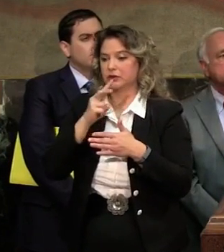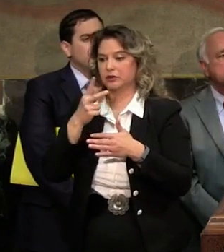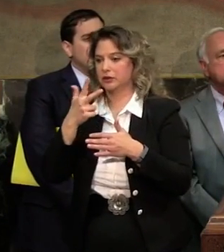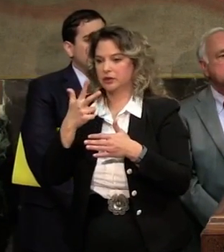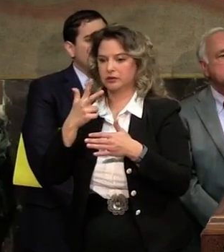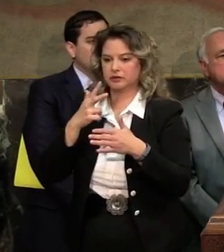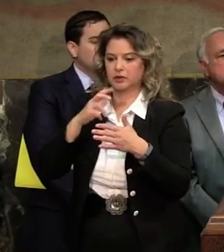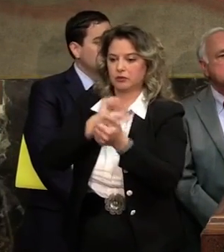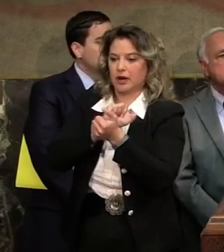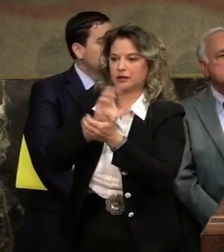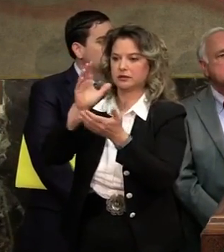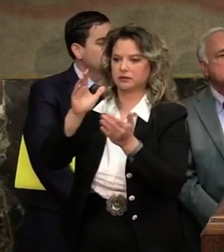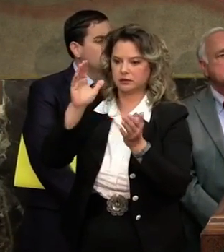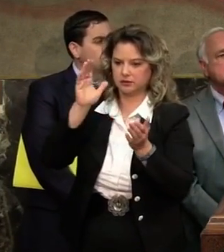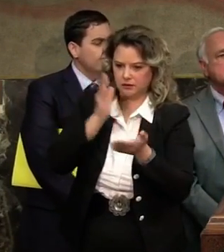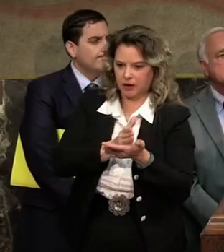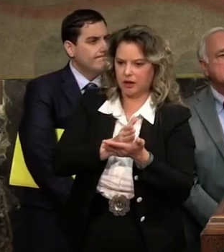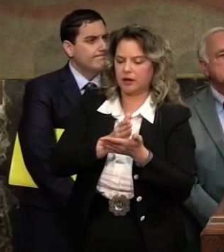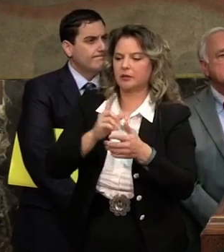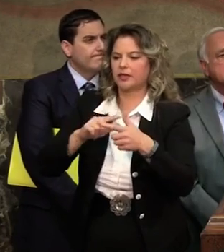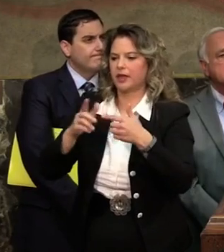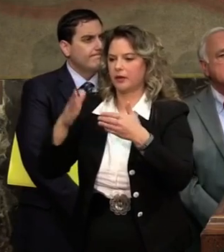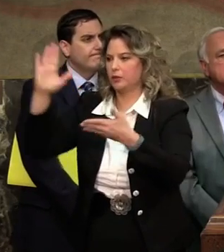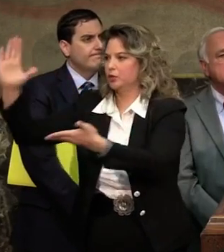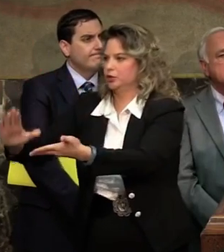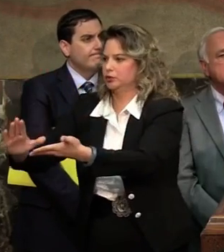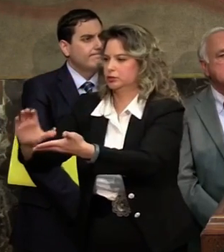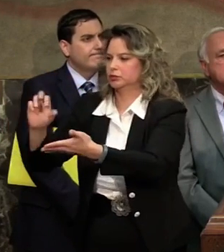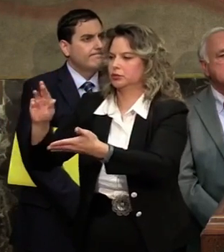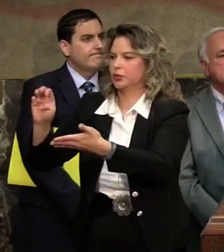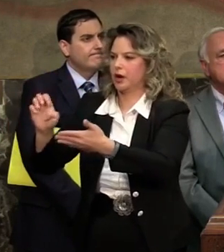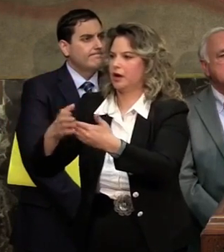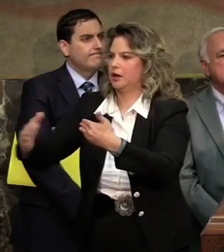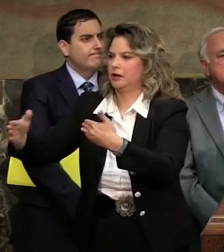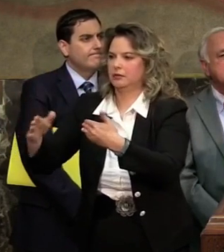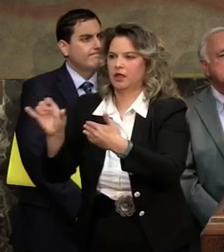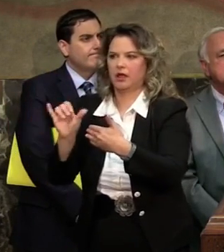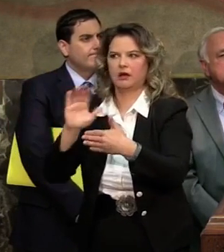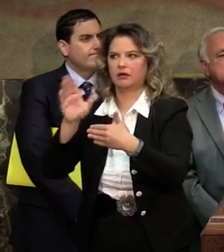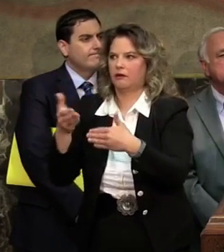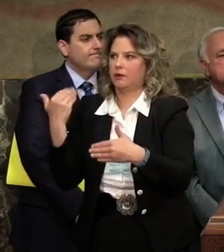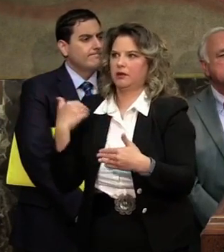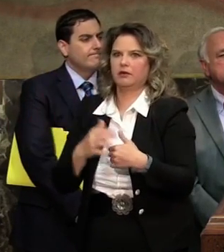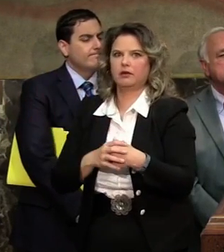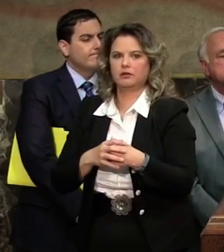proportions than we've ever seen before so with that I want to say we know we